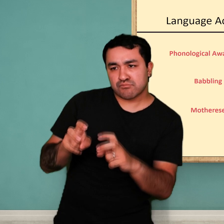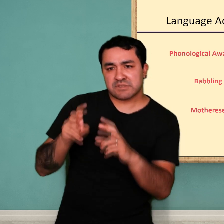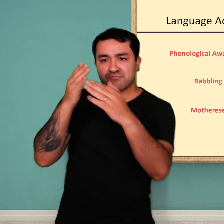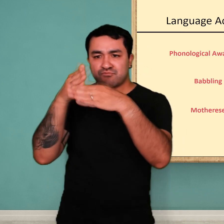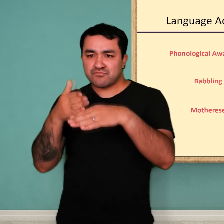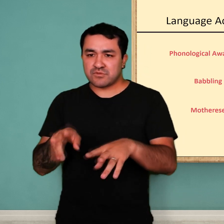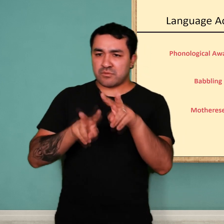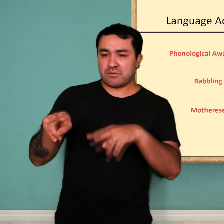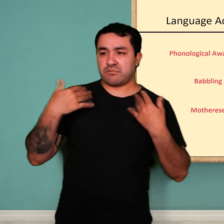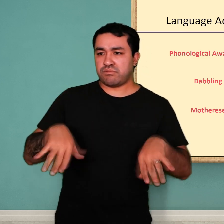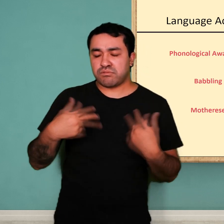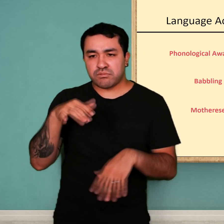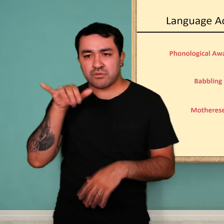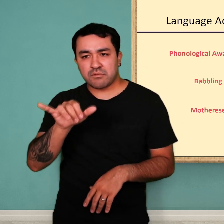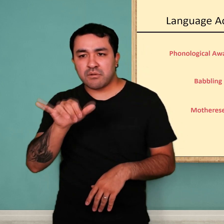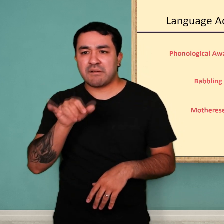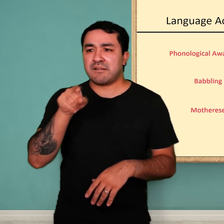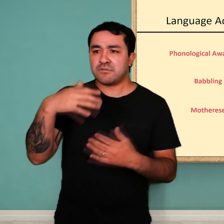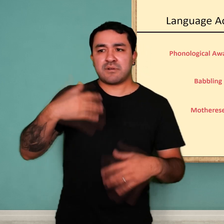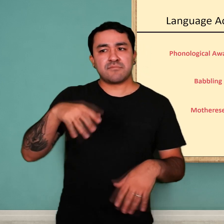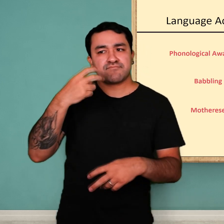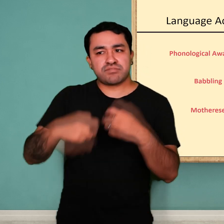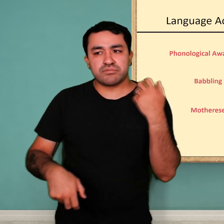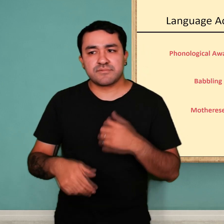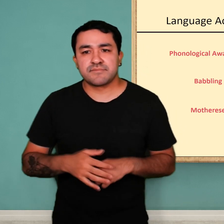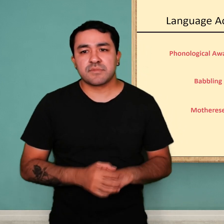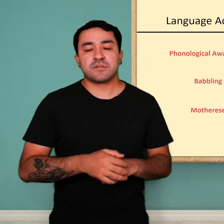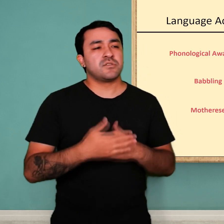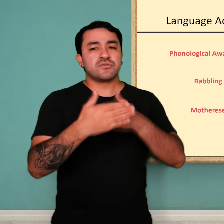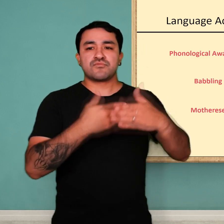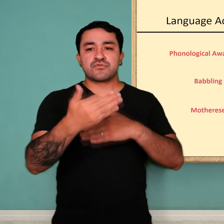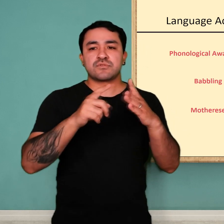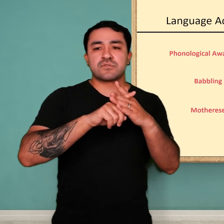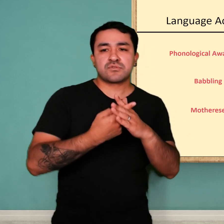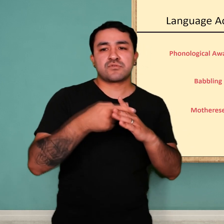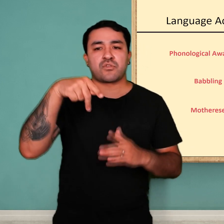break down the language acquisition process, you get to understand how laborious the process is.